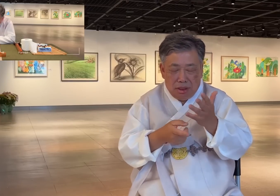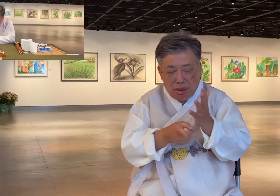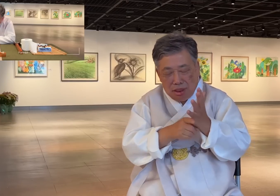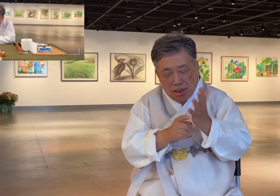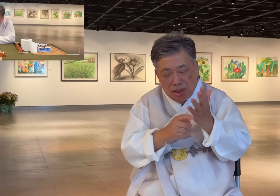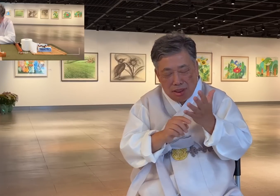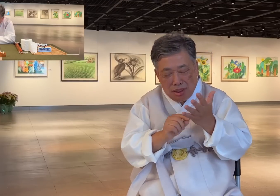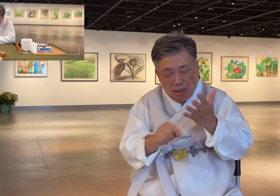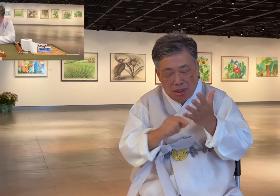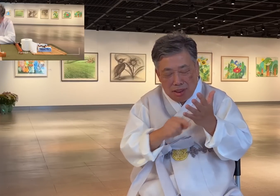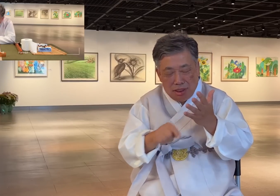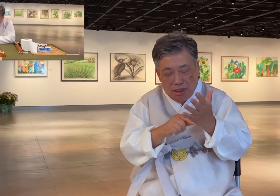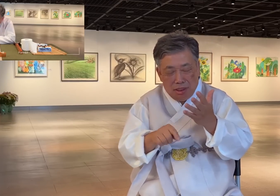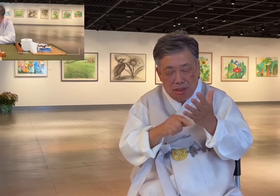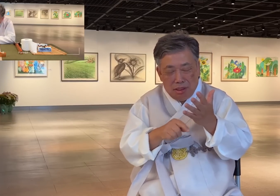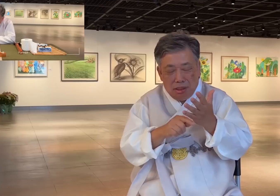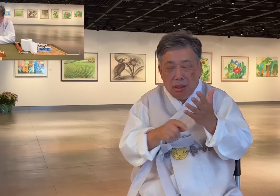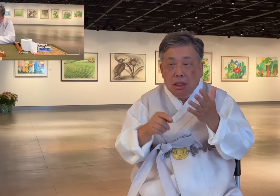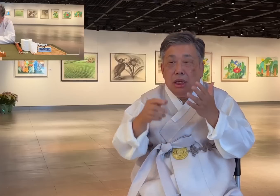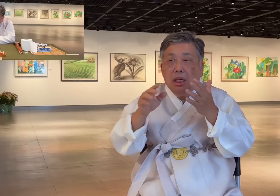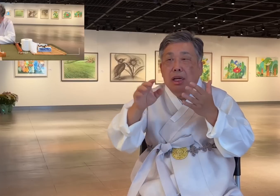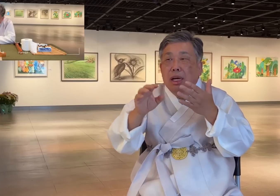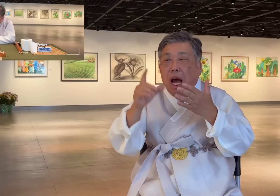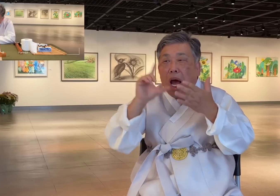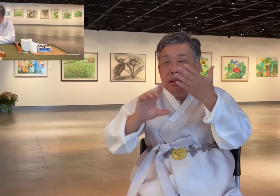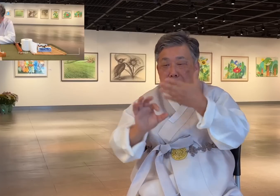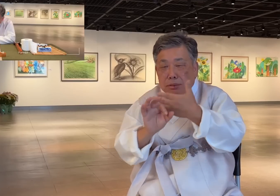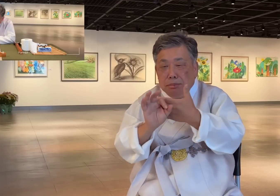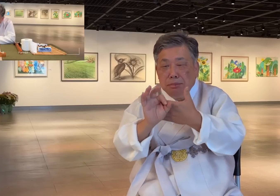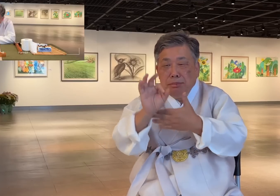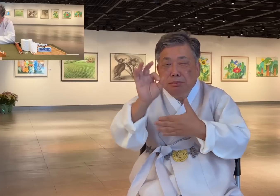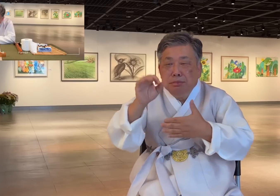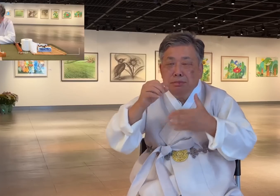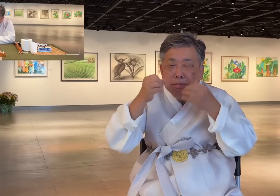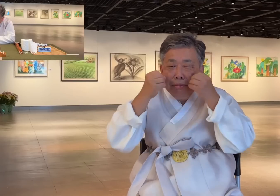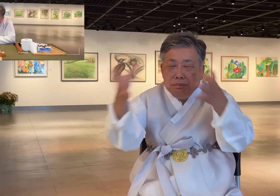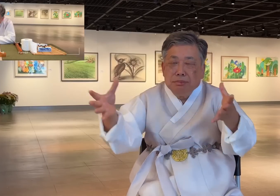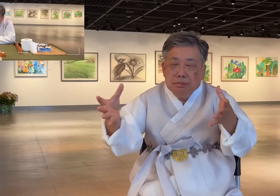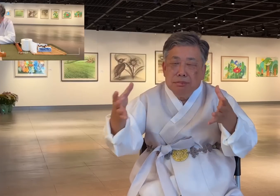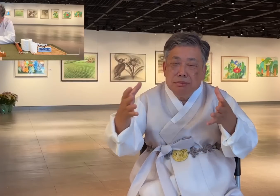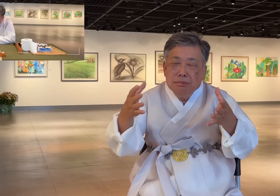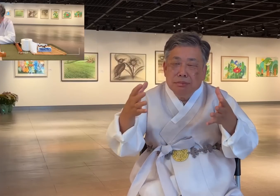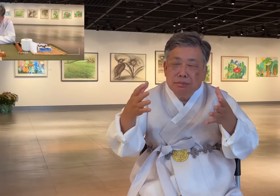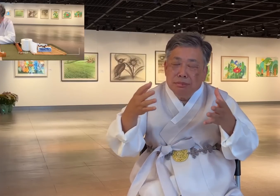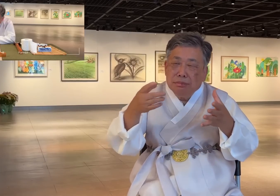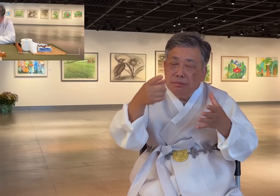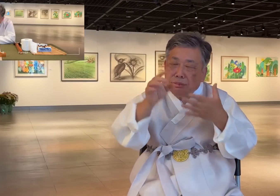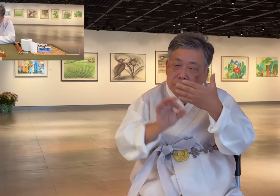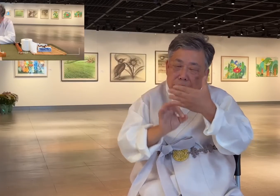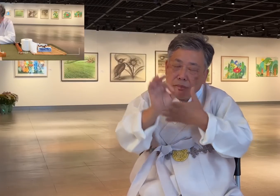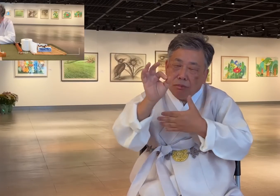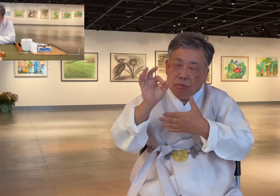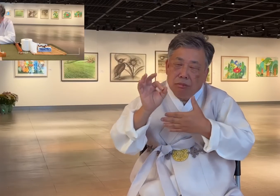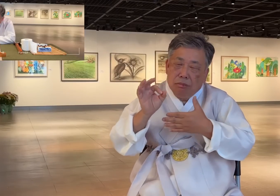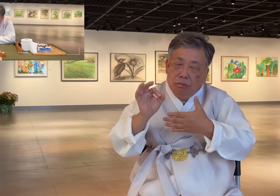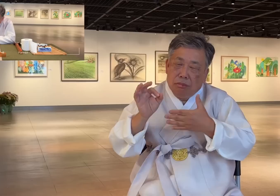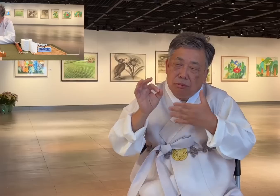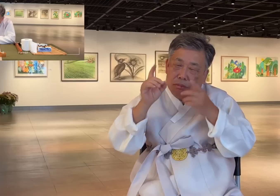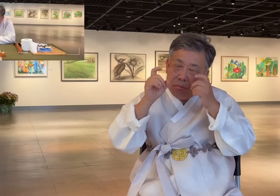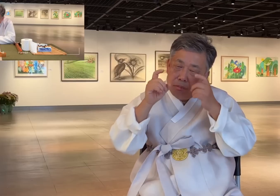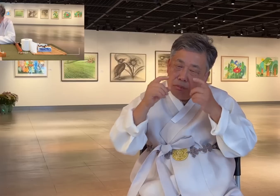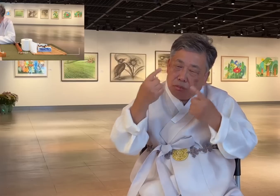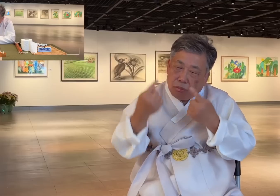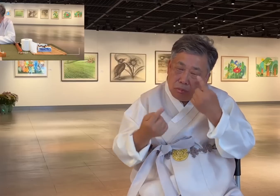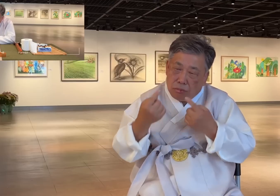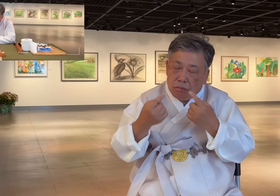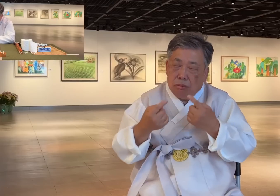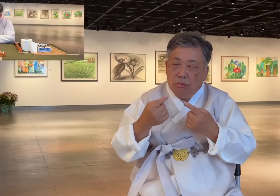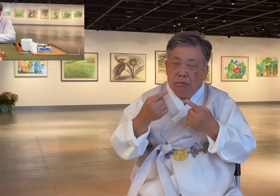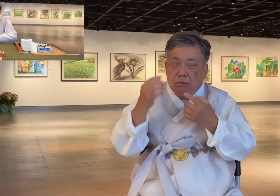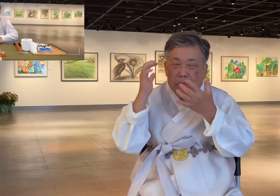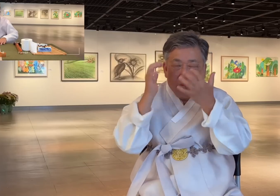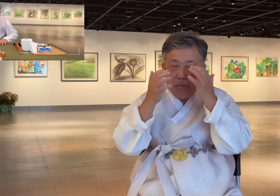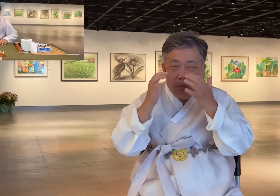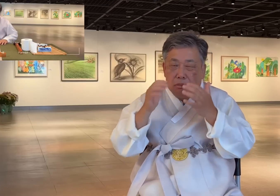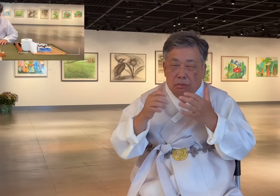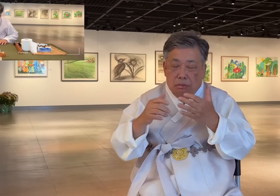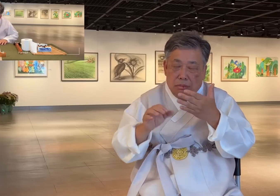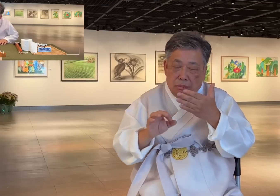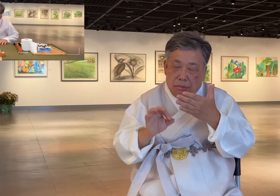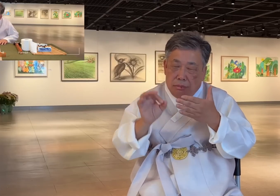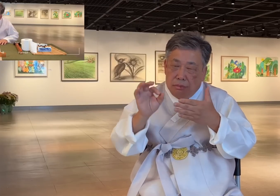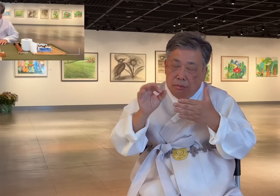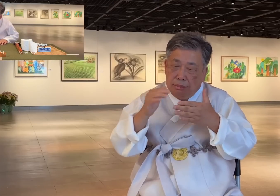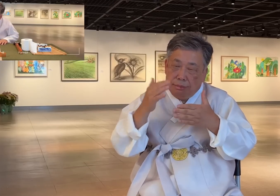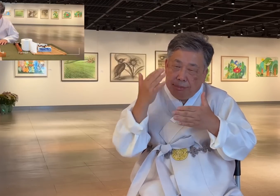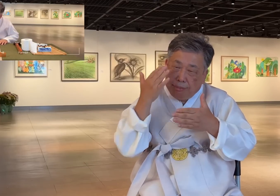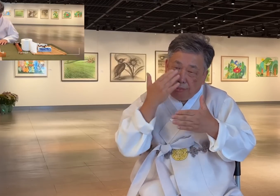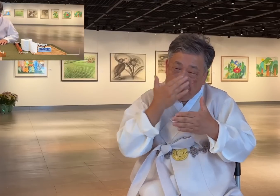my dream is to paint